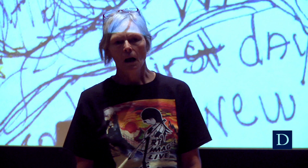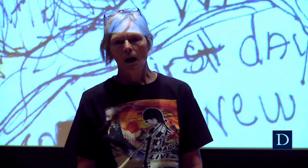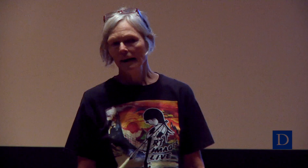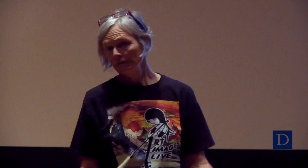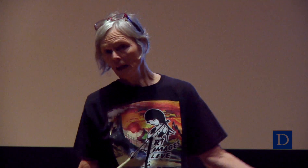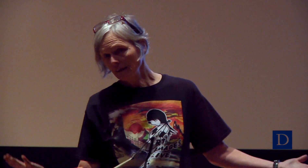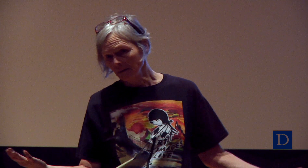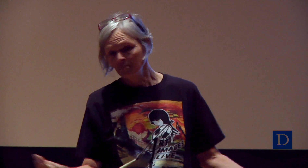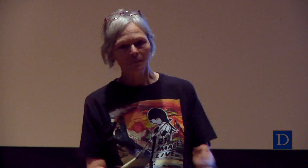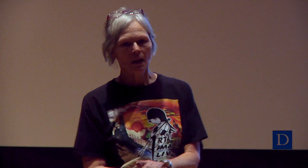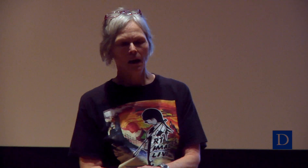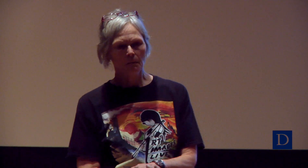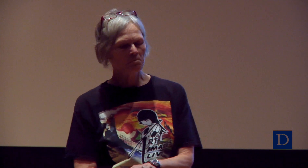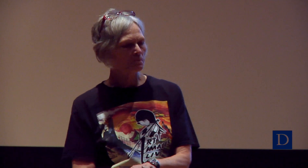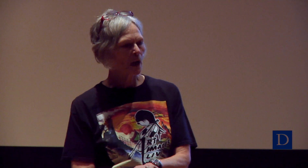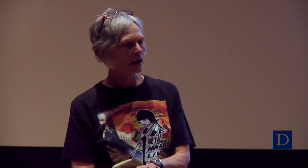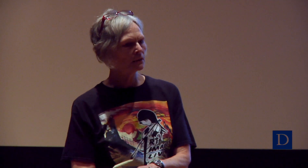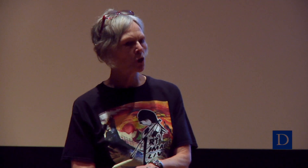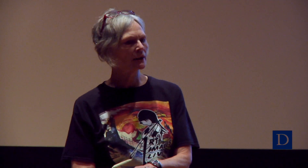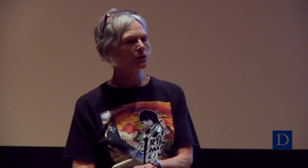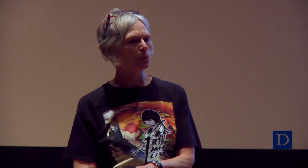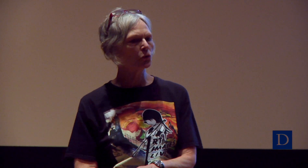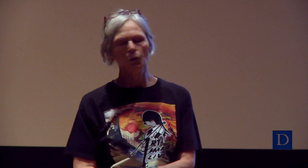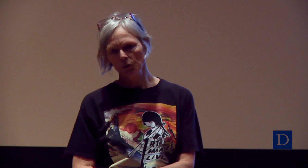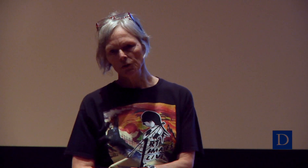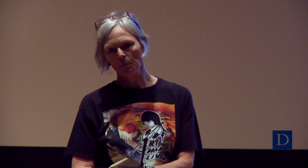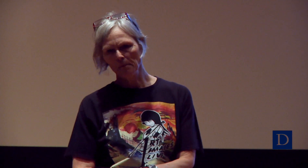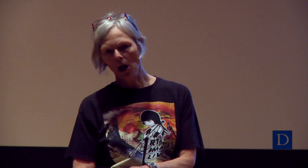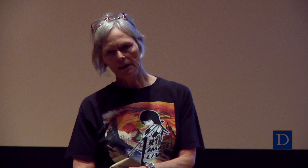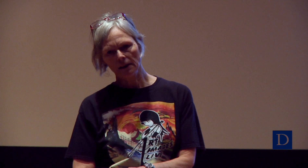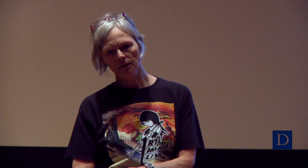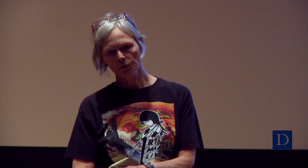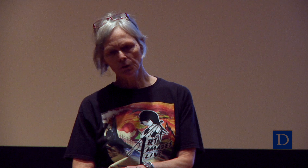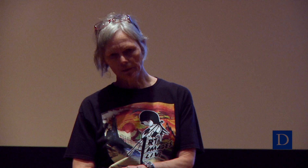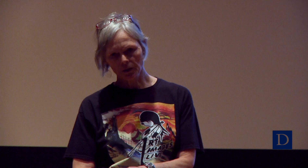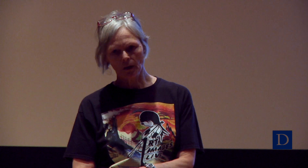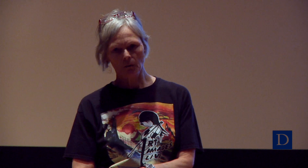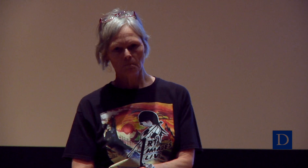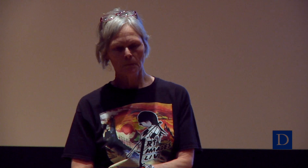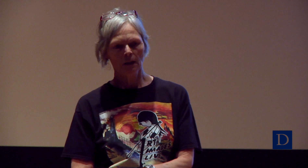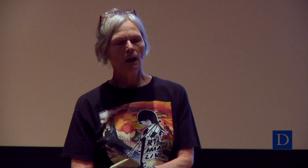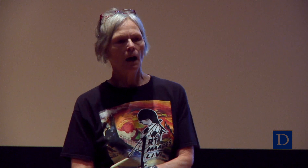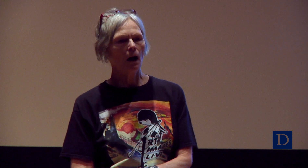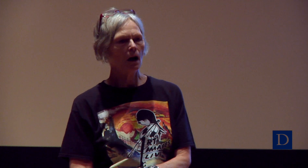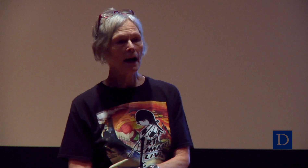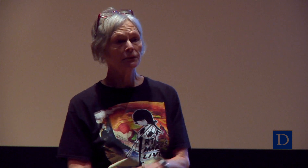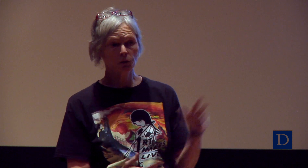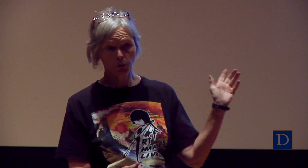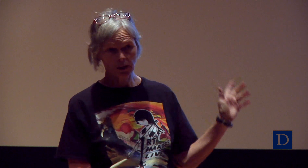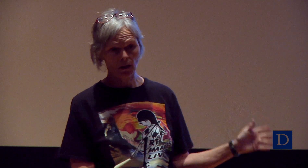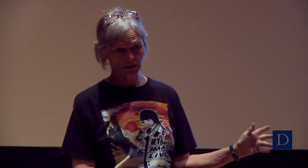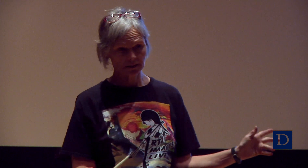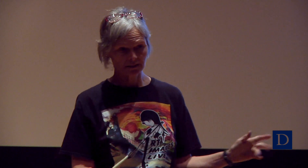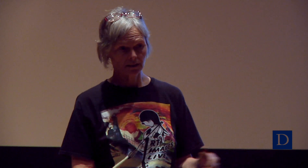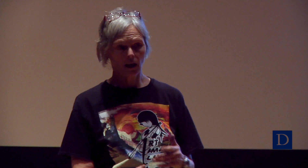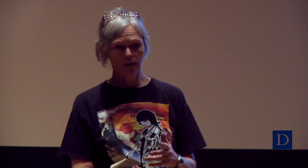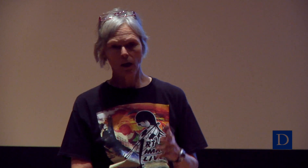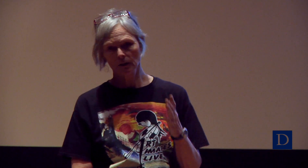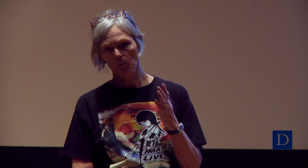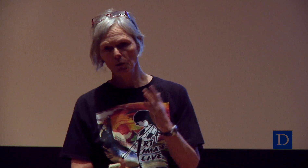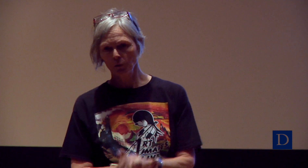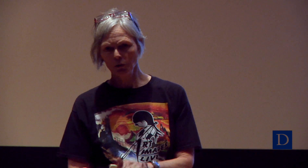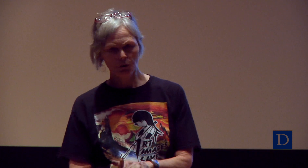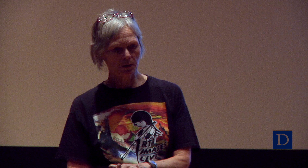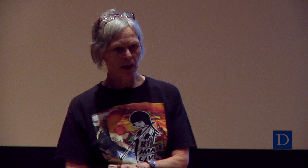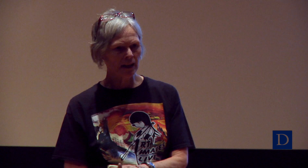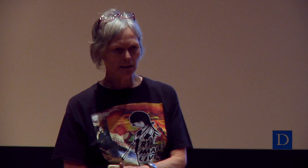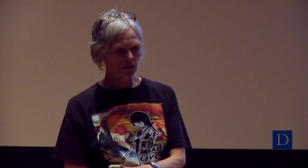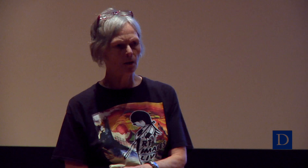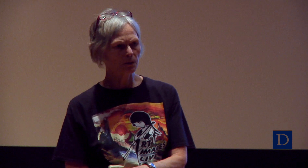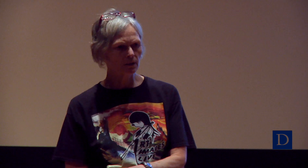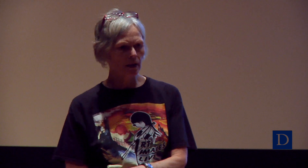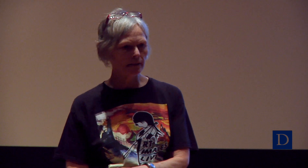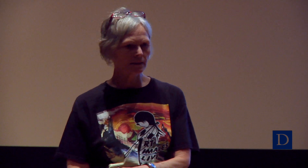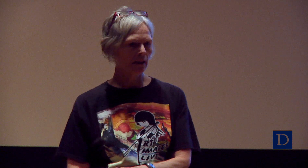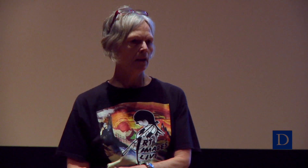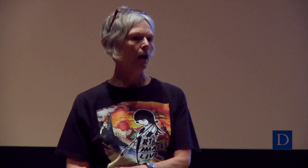I have nothing. I lost almost full use of my body two years ago. After doing all this, I lost almost full use of my hands, arms, and legs